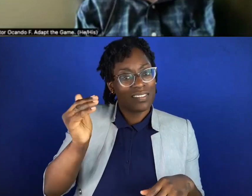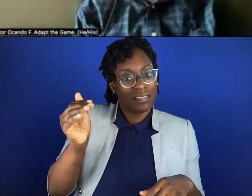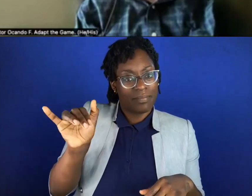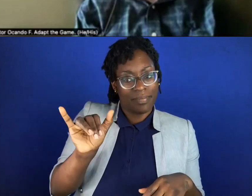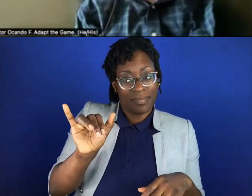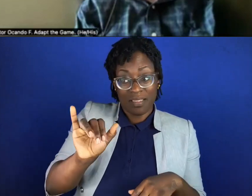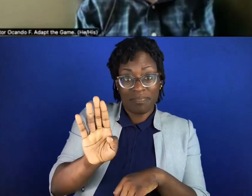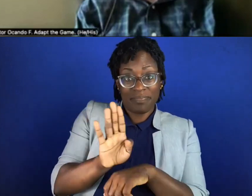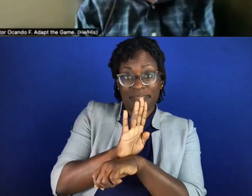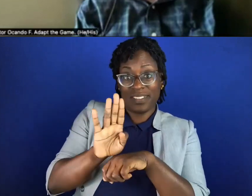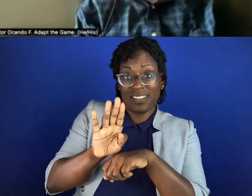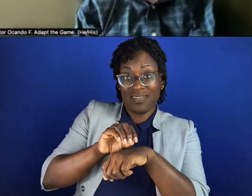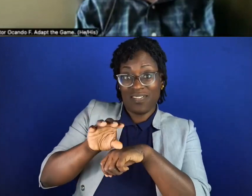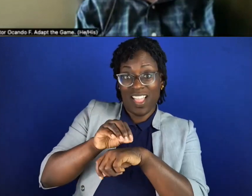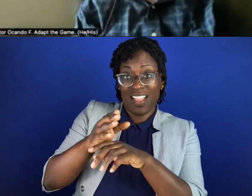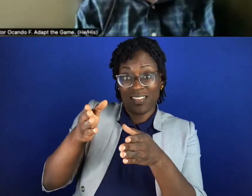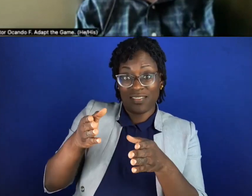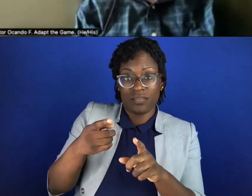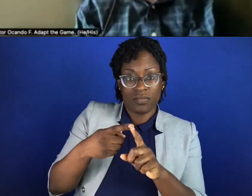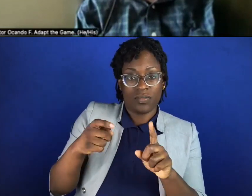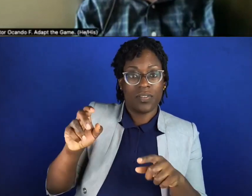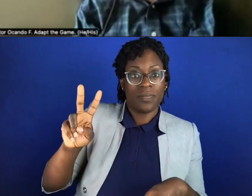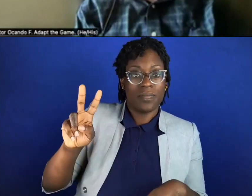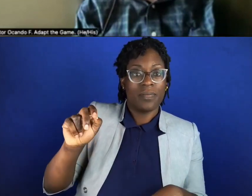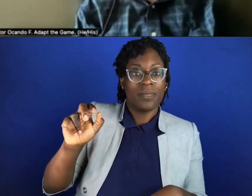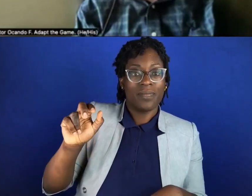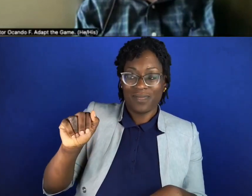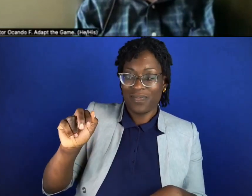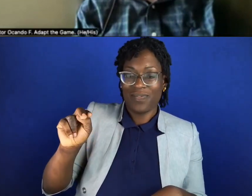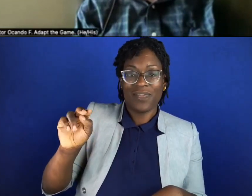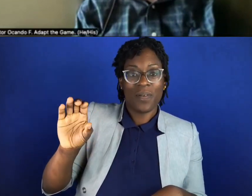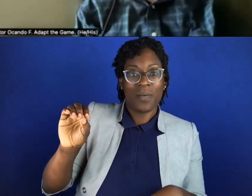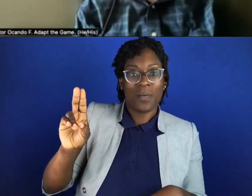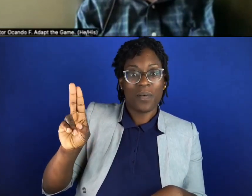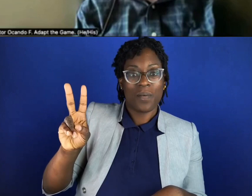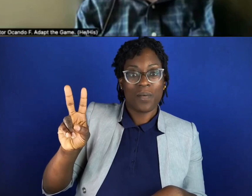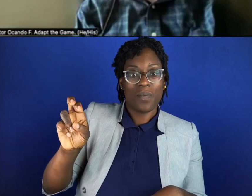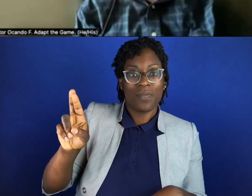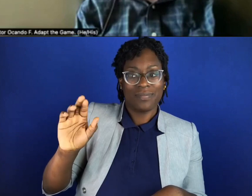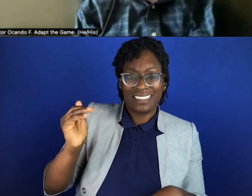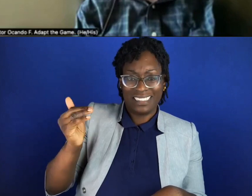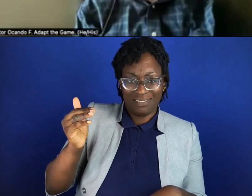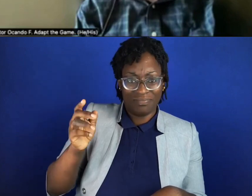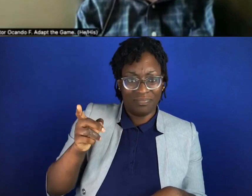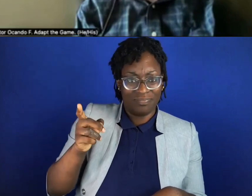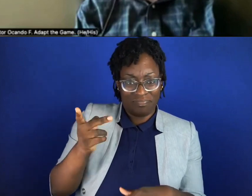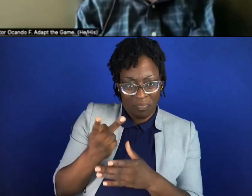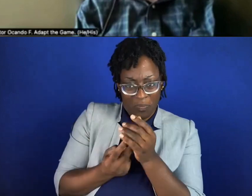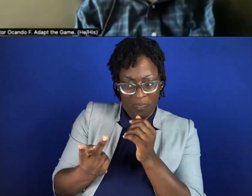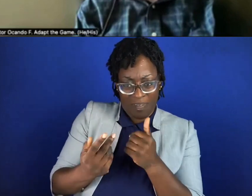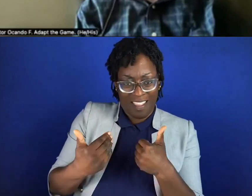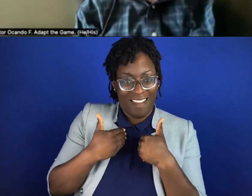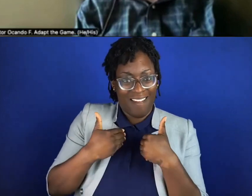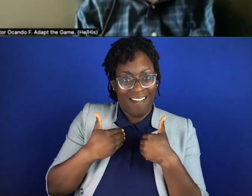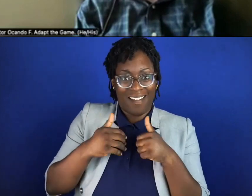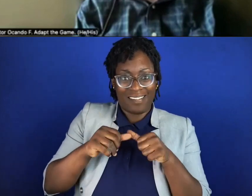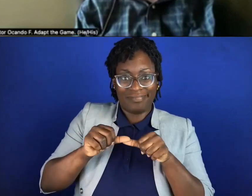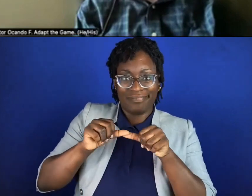Vancouver. You all have created a a lifetime relationship there to help each other grow